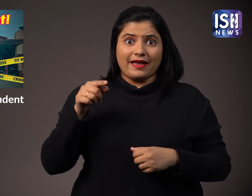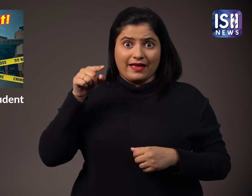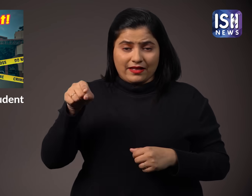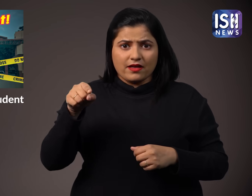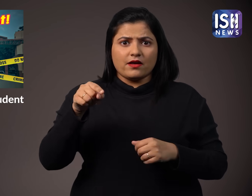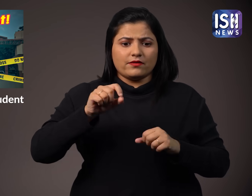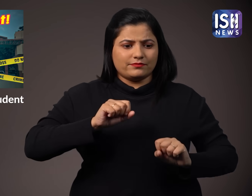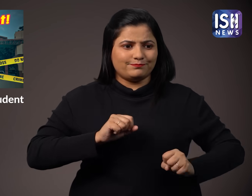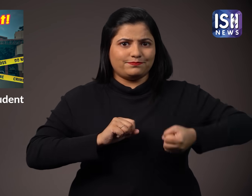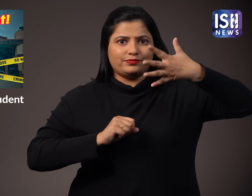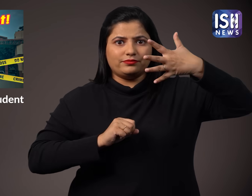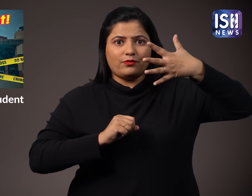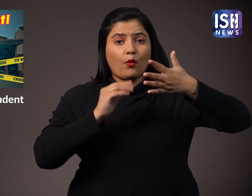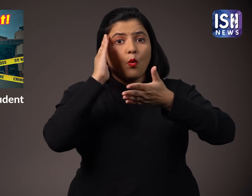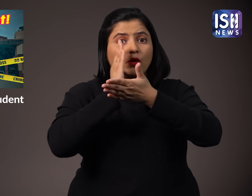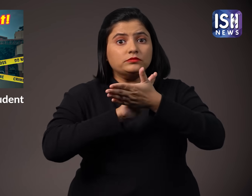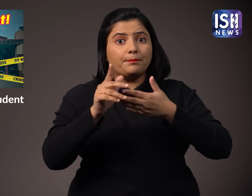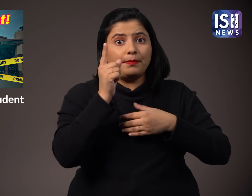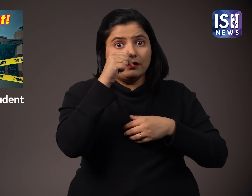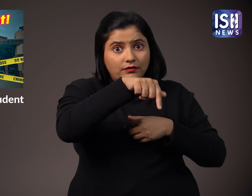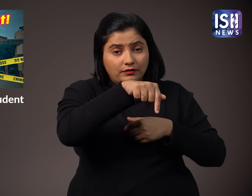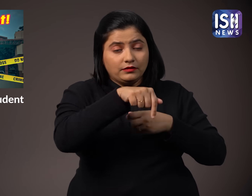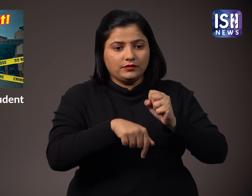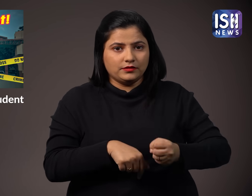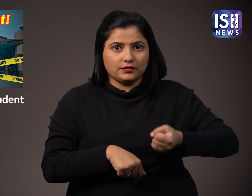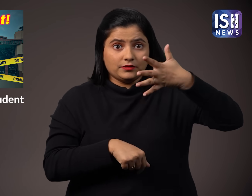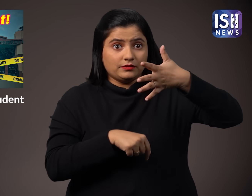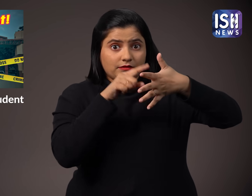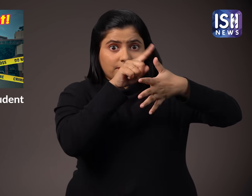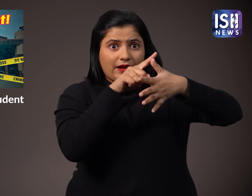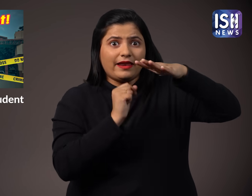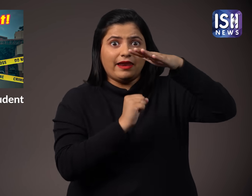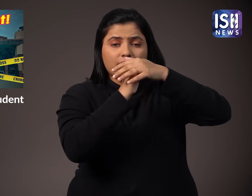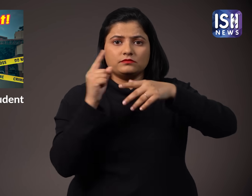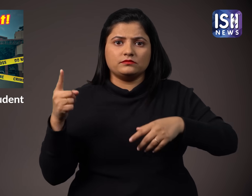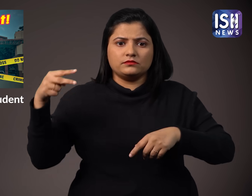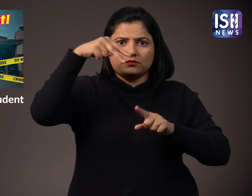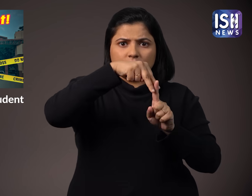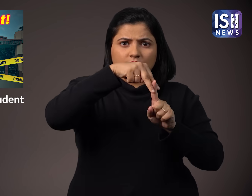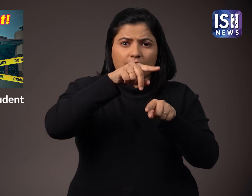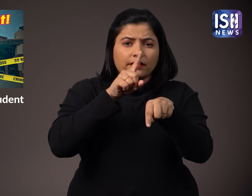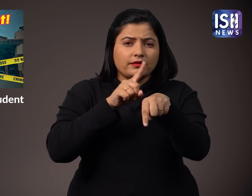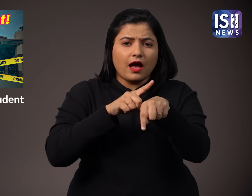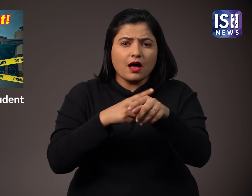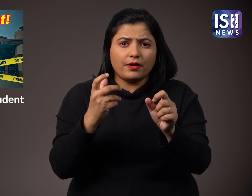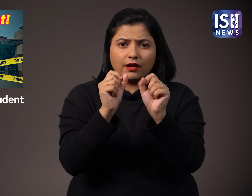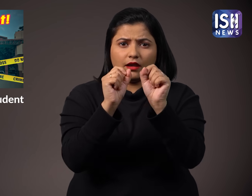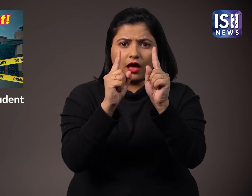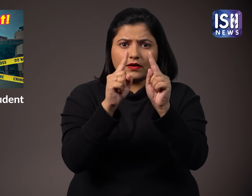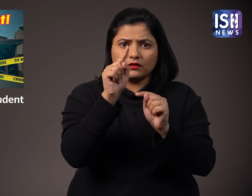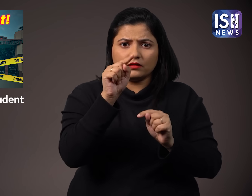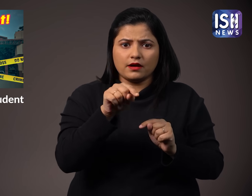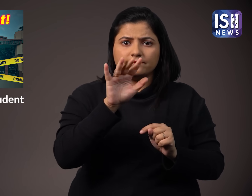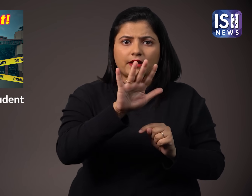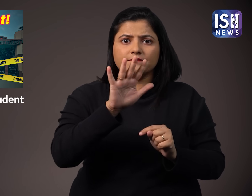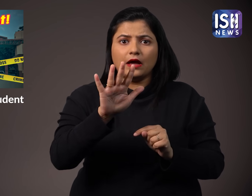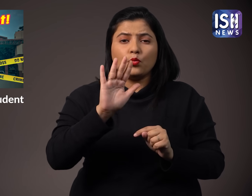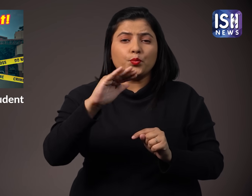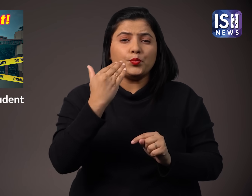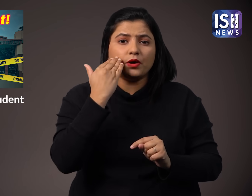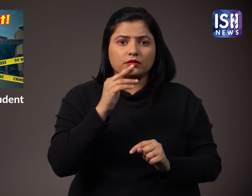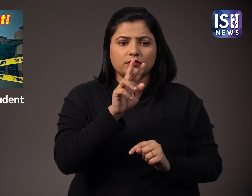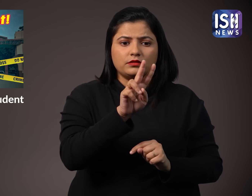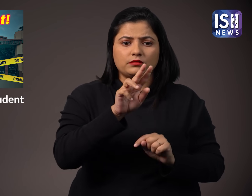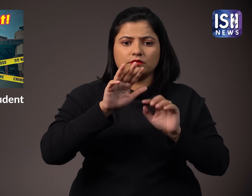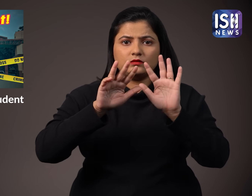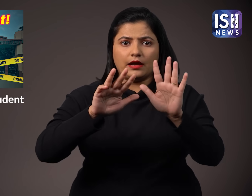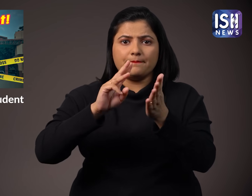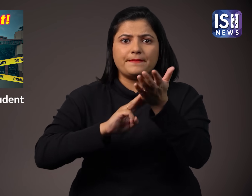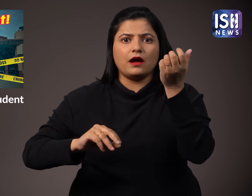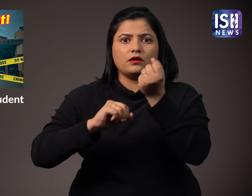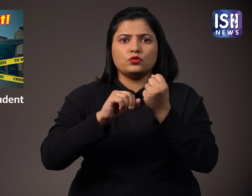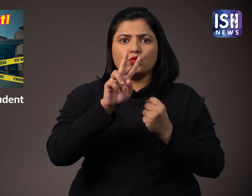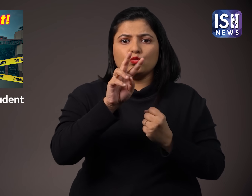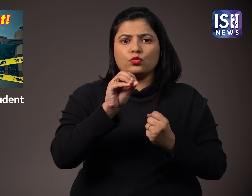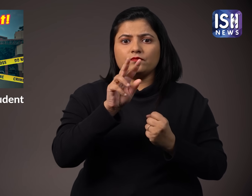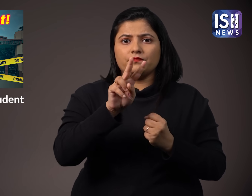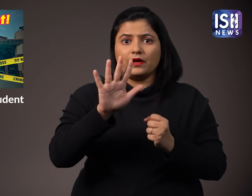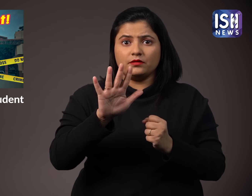Rahul went to the 5th floor of the men's hostel at 11:55 pm on 29th March 2025.